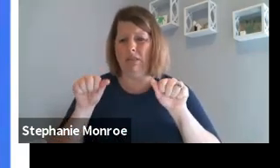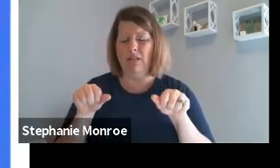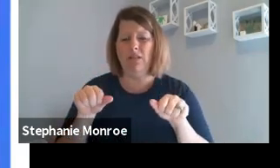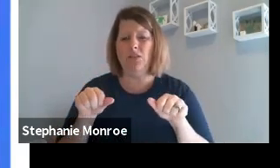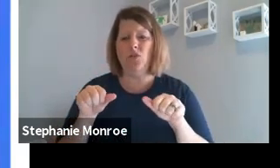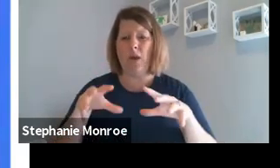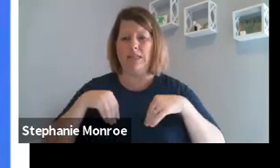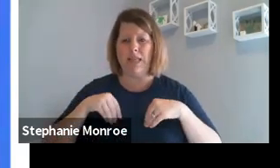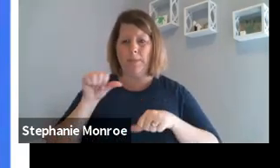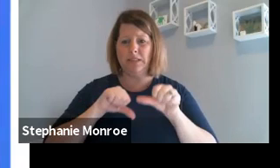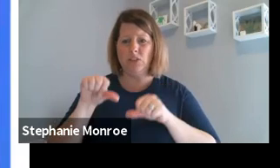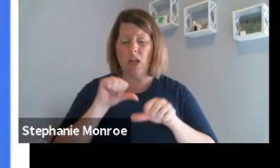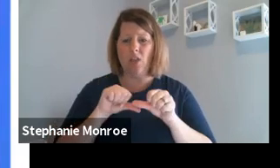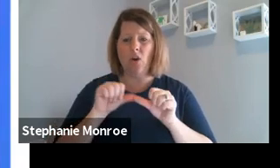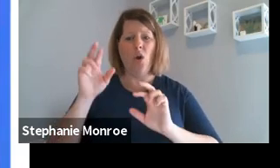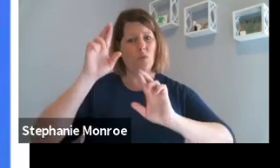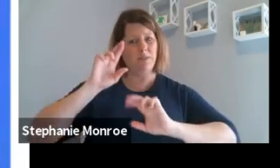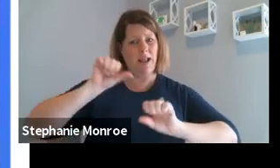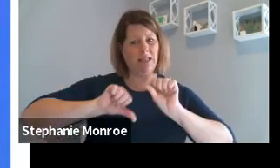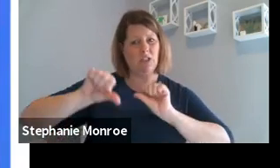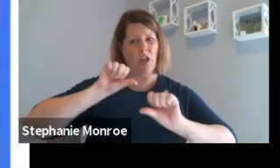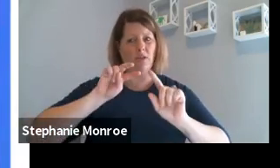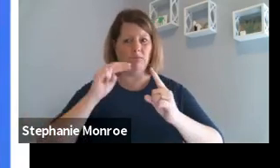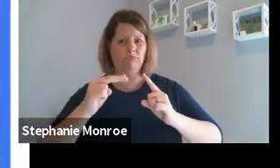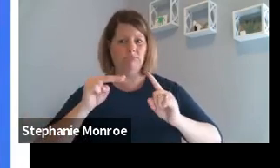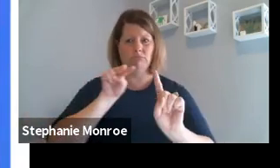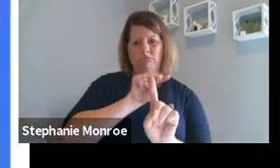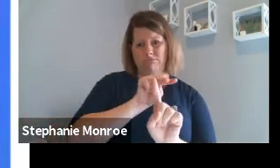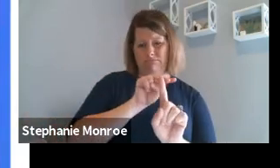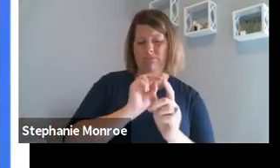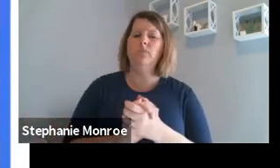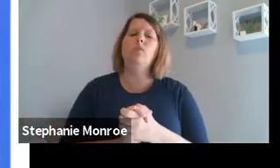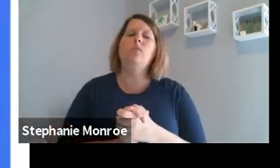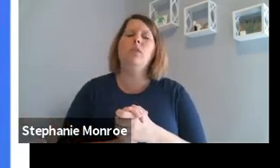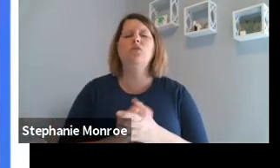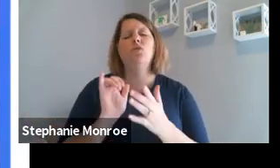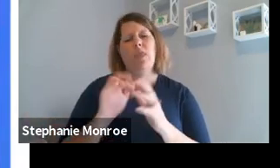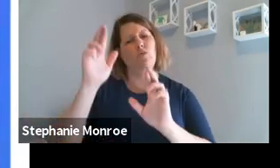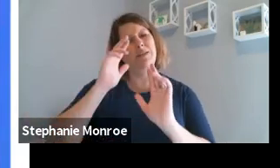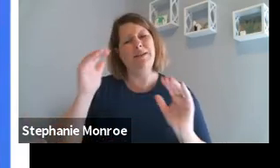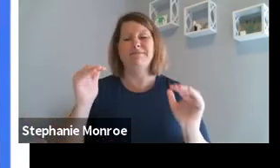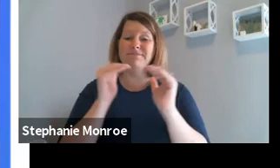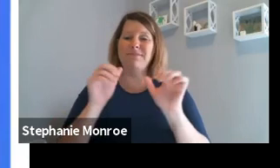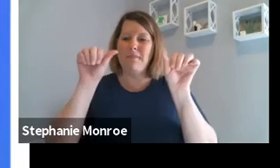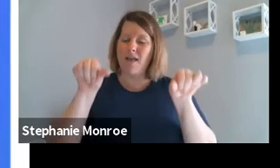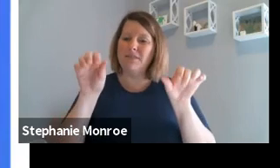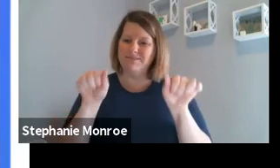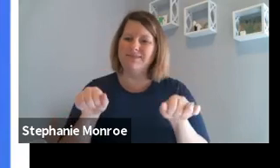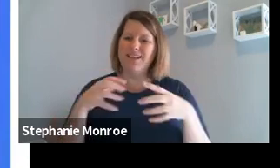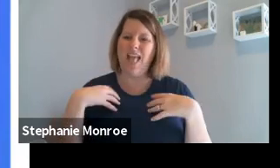each other and respect each other's points of view. When there is respect, there is the possibility of healthier discussions.